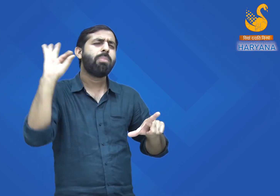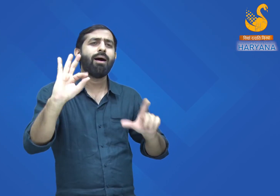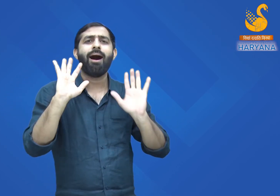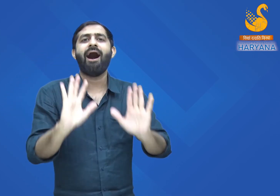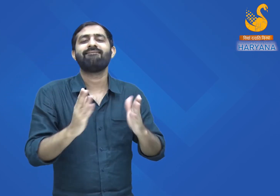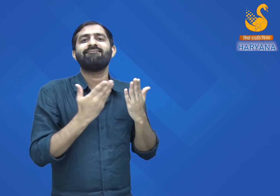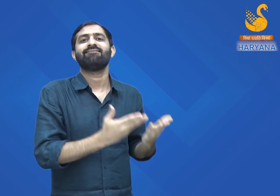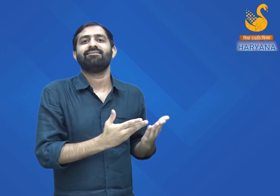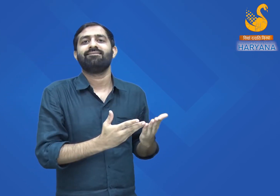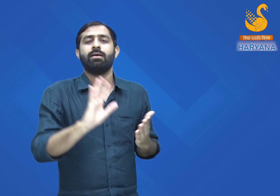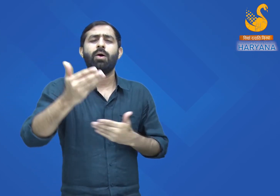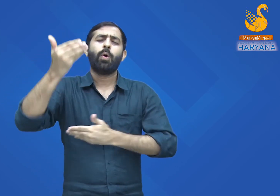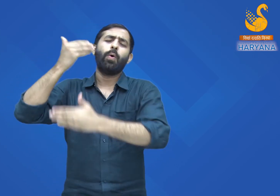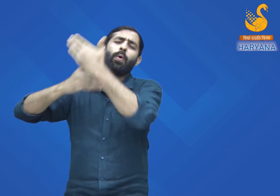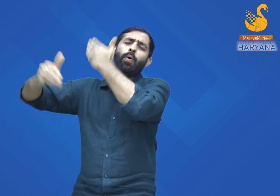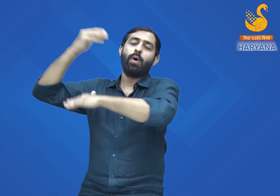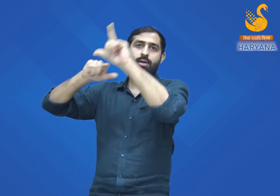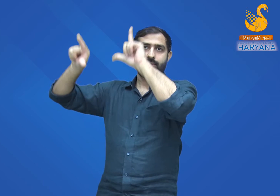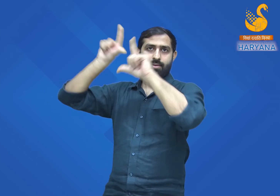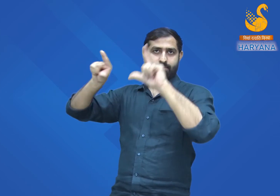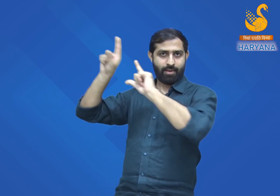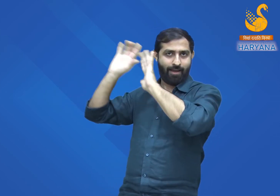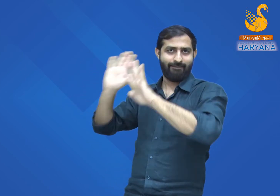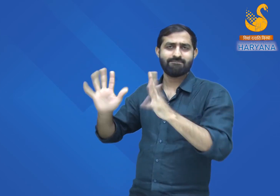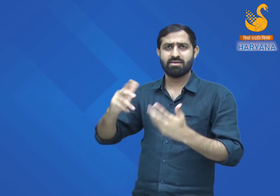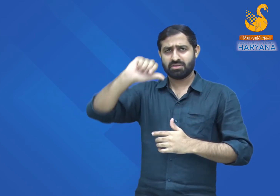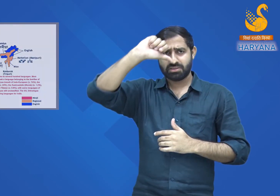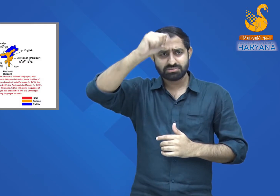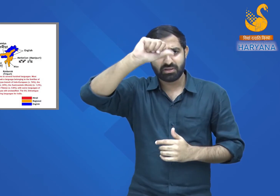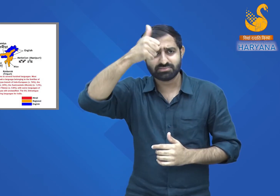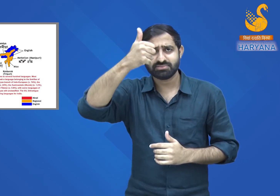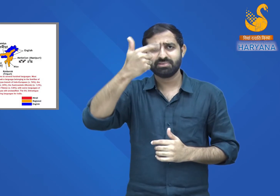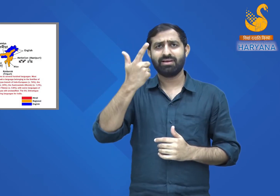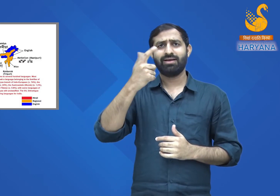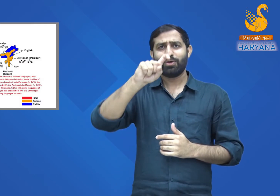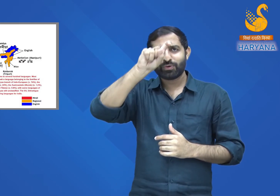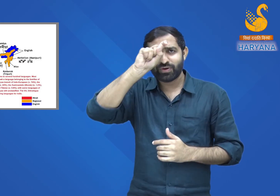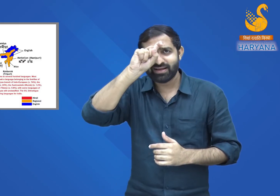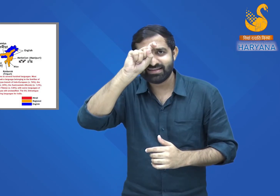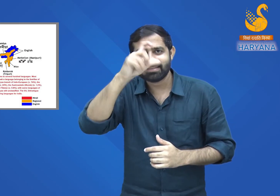to nurture languages. Since ancient times in India, different languages have been spoken